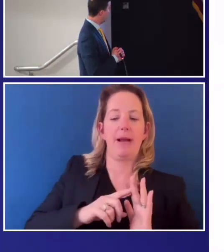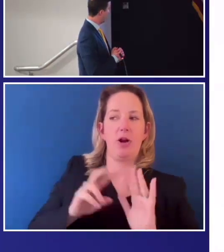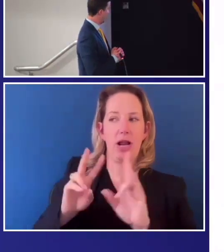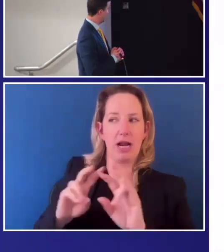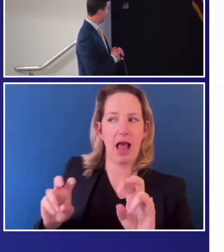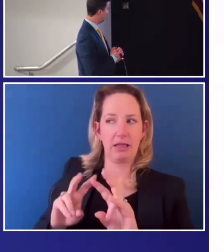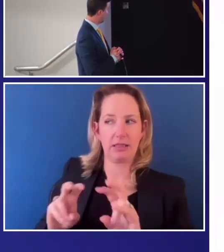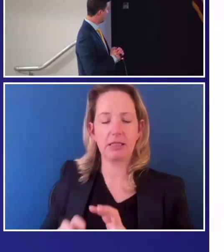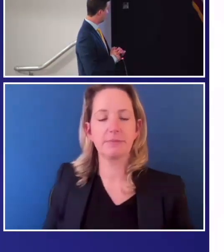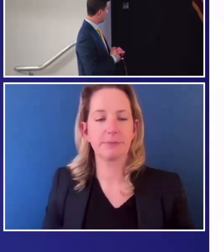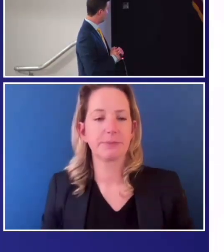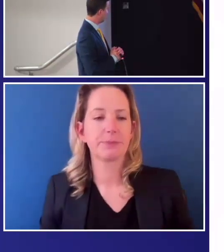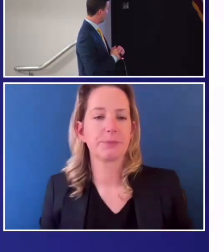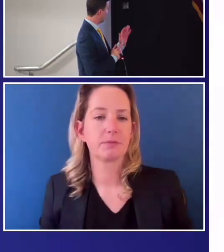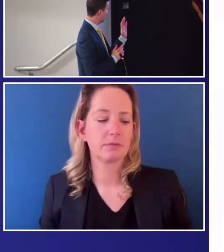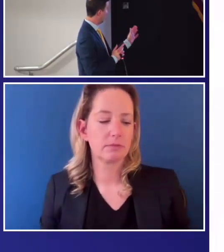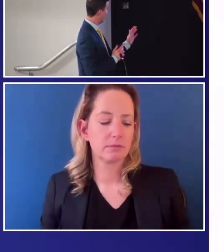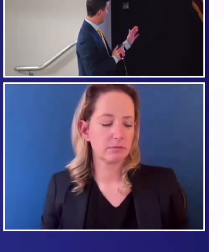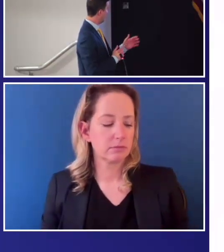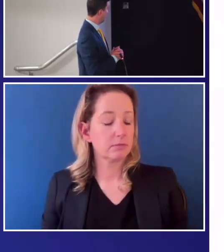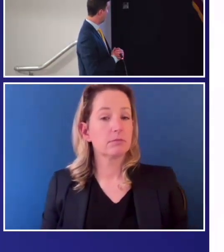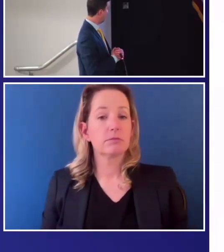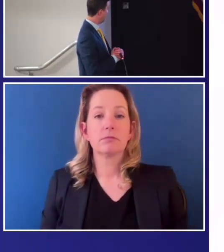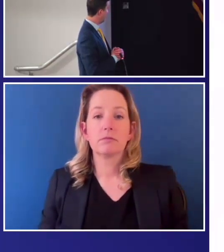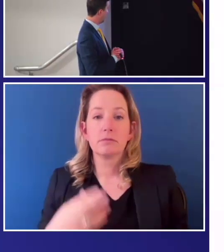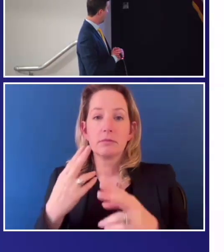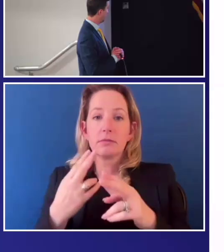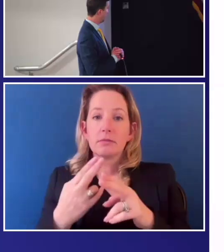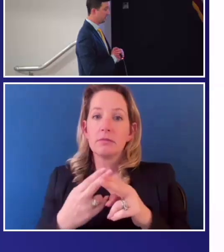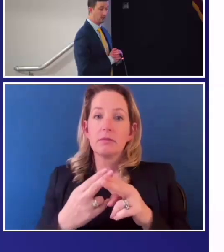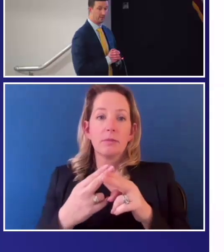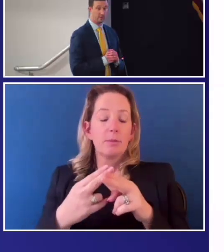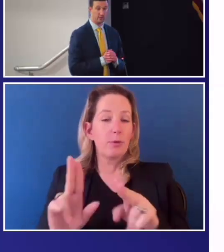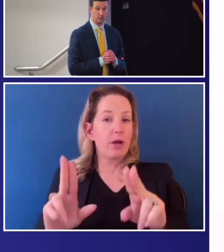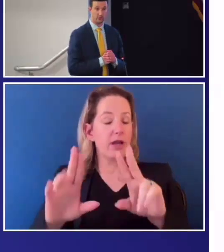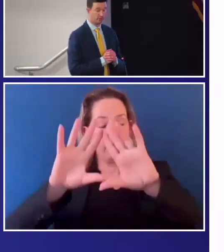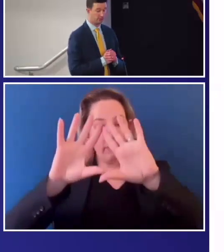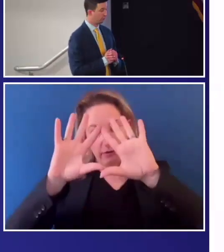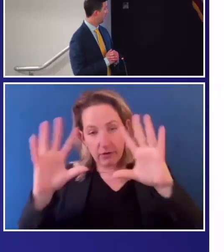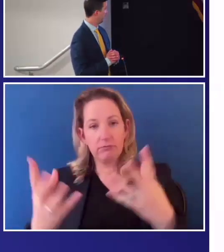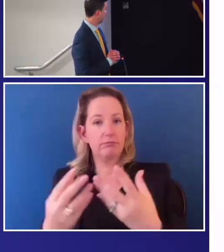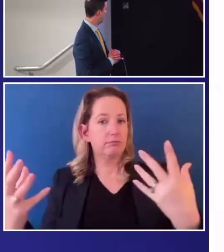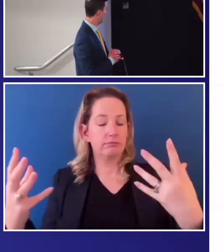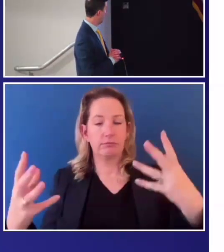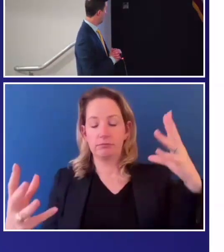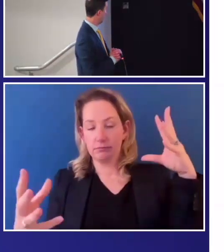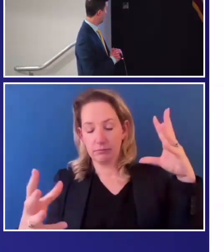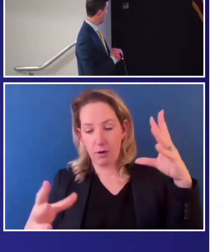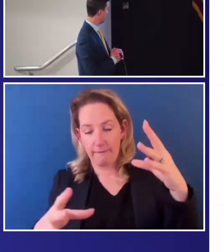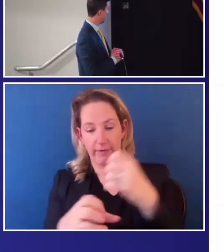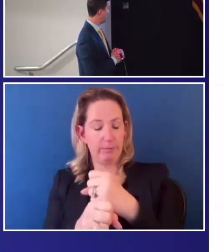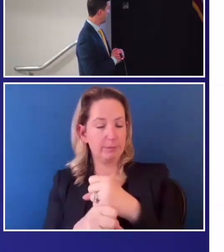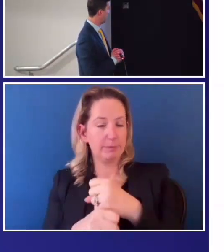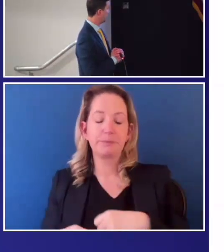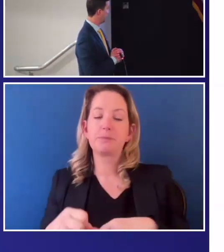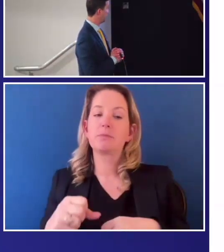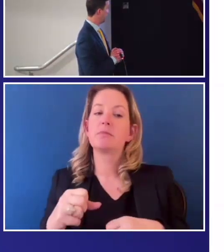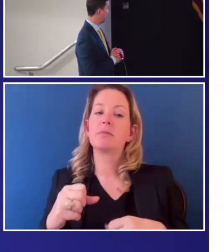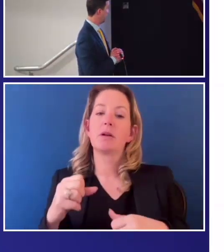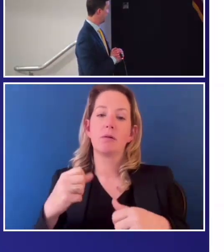Okay. A brief overview of the data. We posted on the negotiated rulemaking web page, a program-level data set that